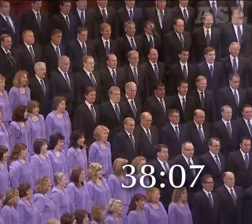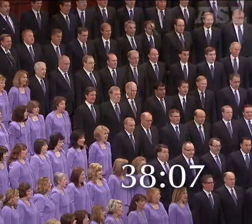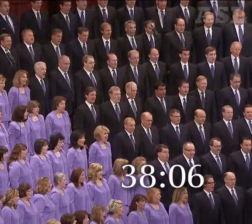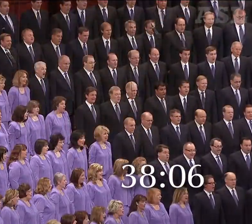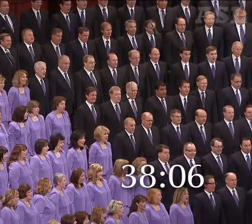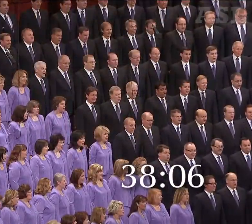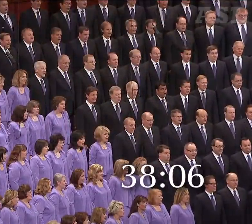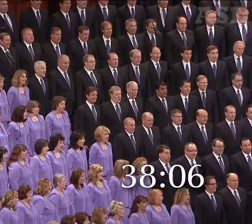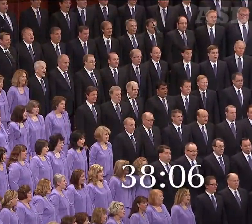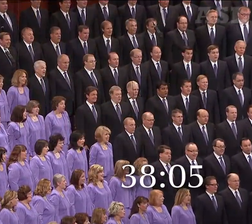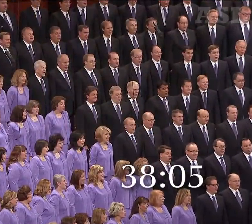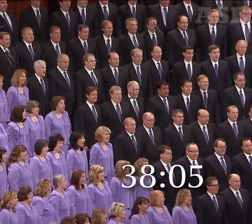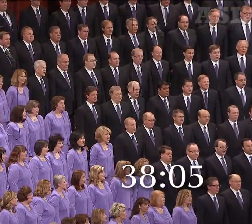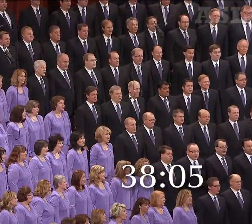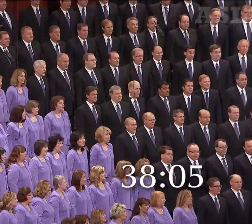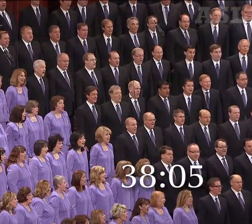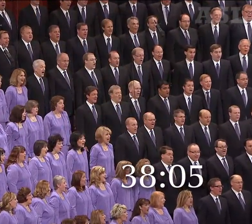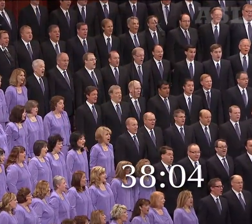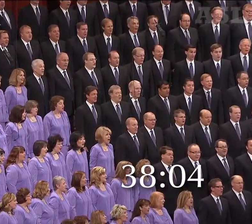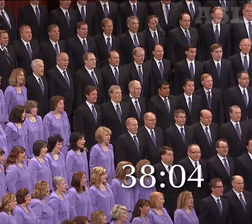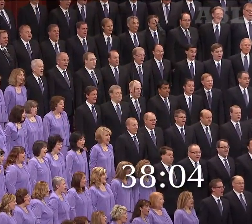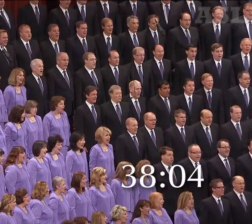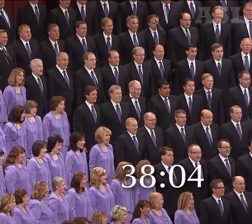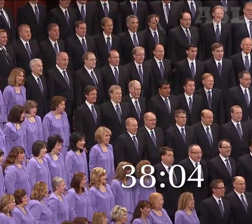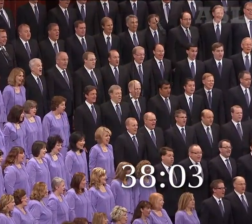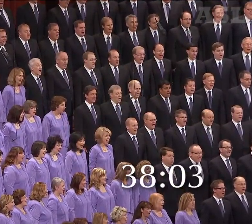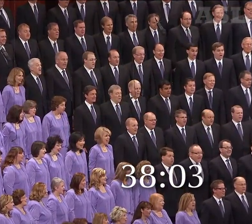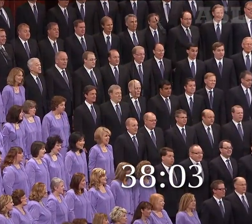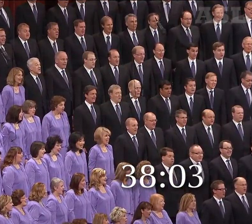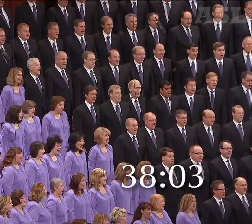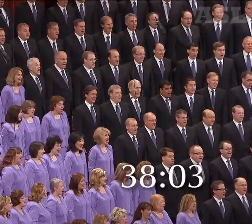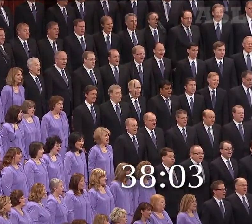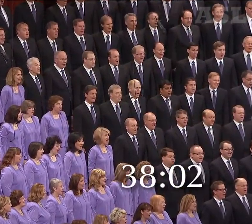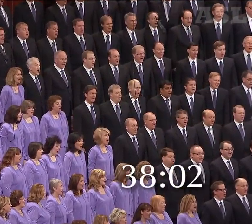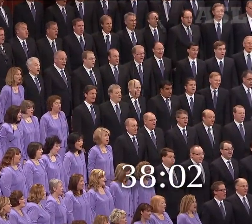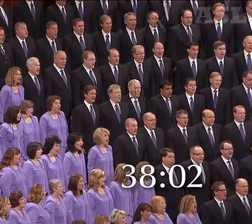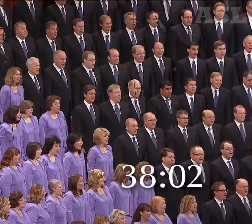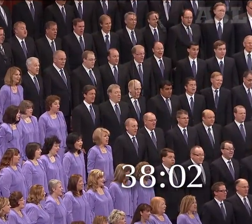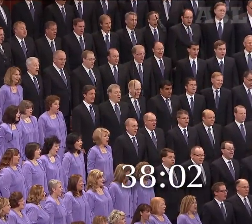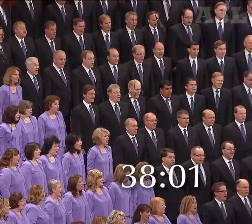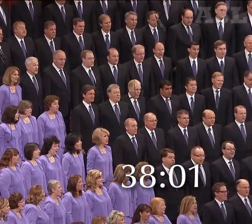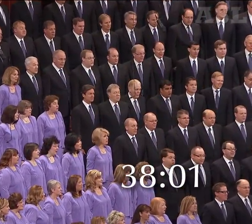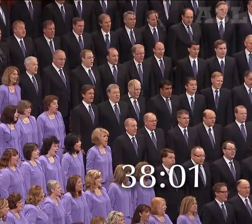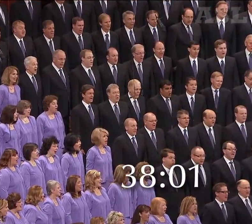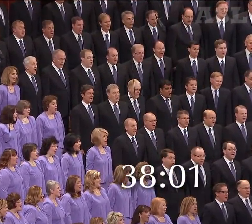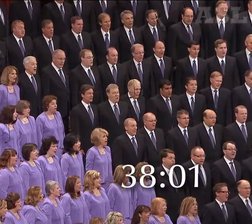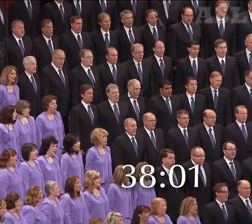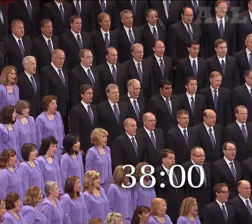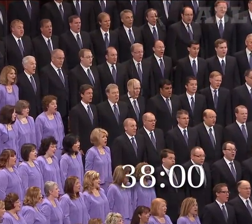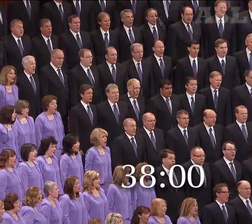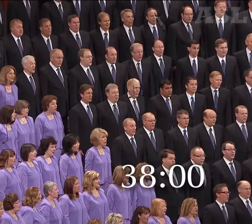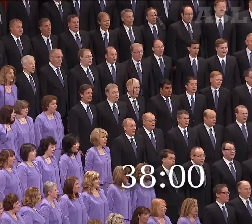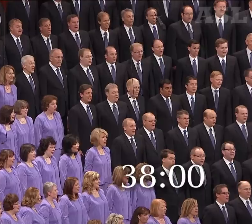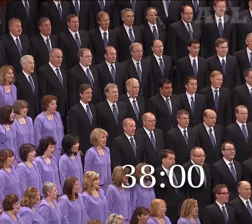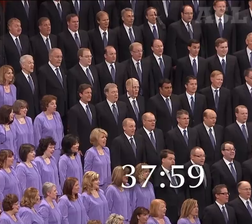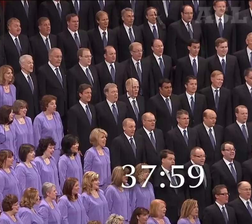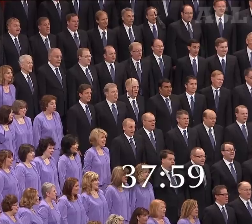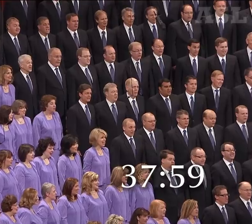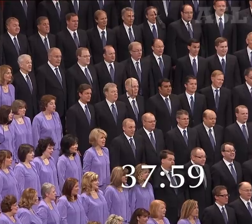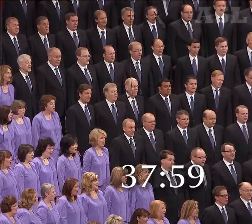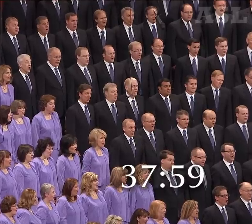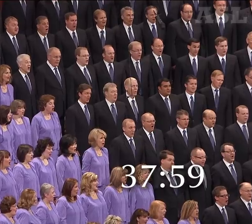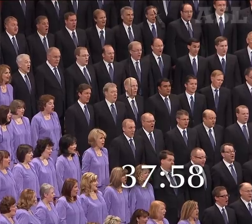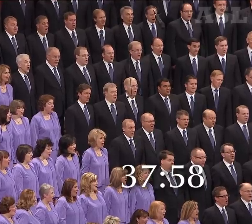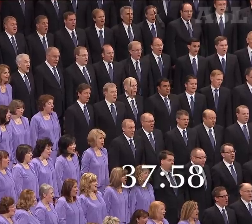CLOSED CAPTION CHANNEL